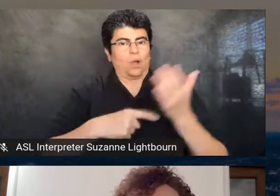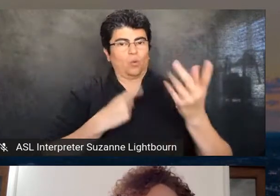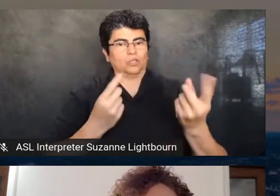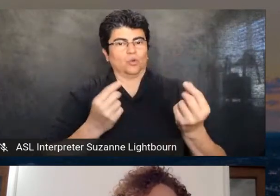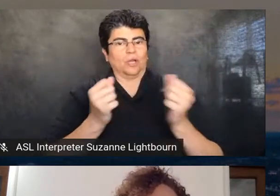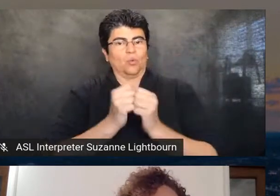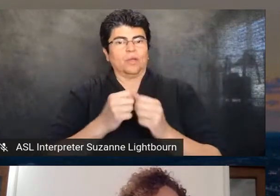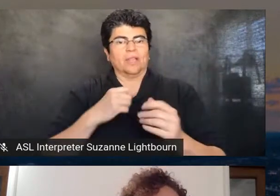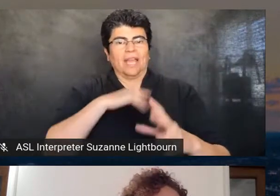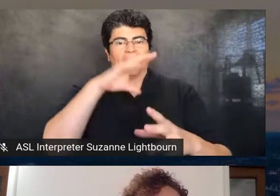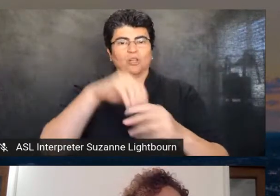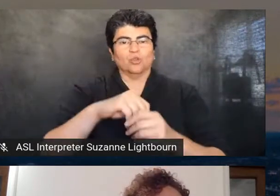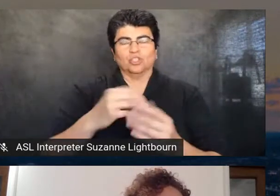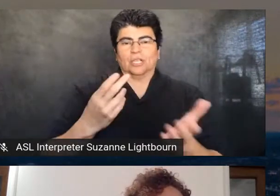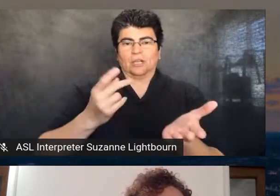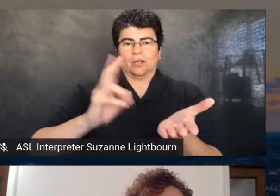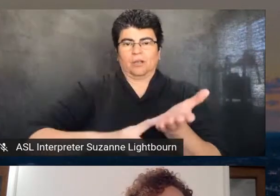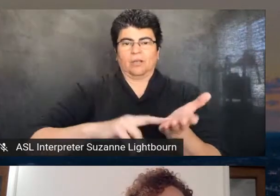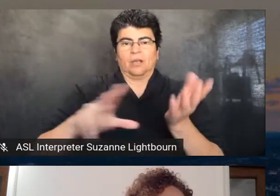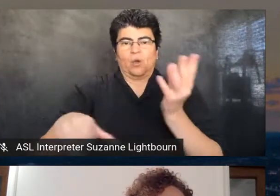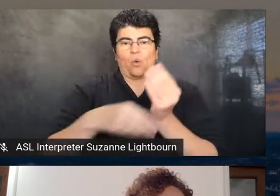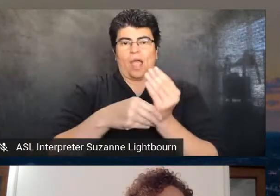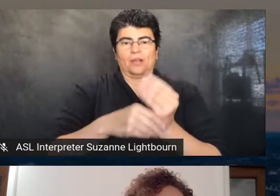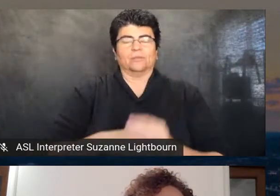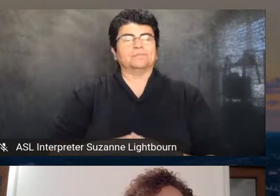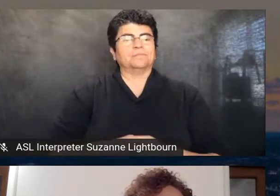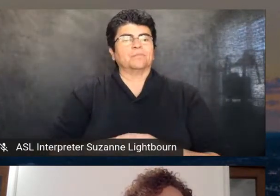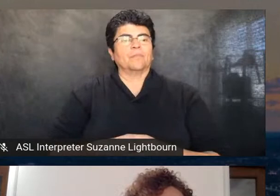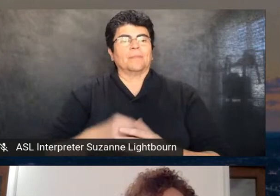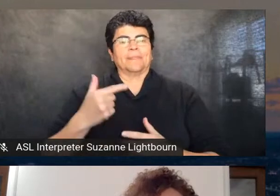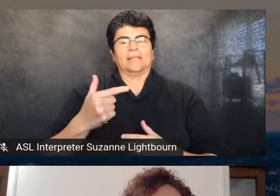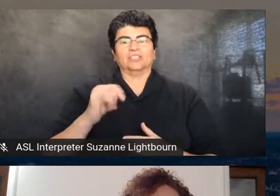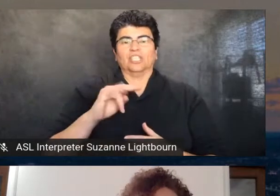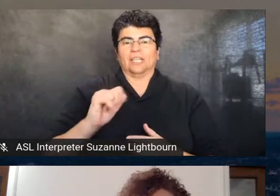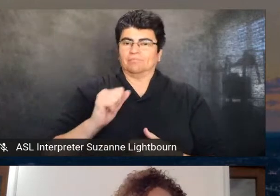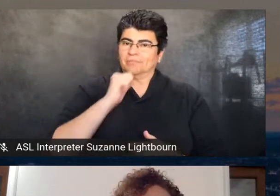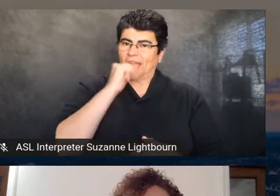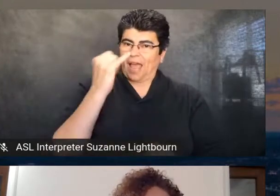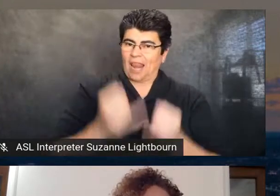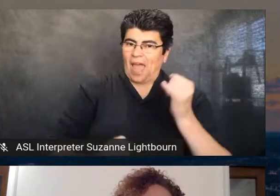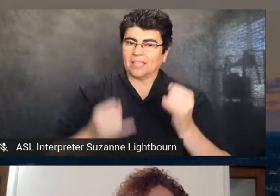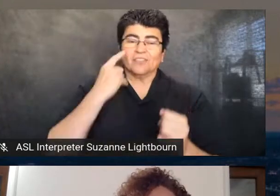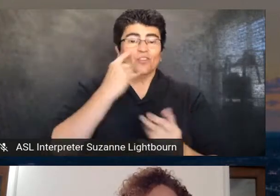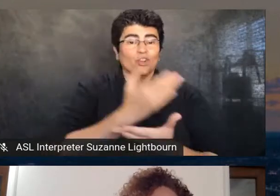That's so great, that's so great. So certainly not last, and for those of you who don't know,